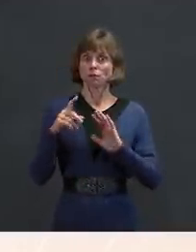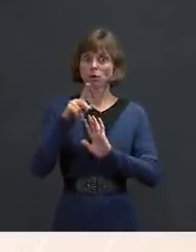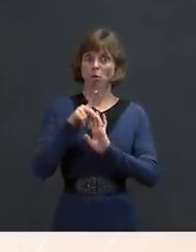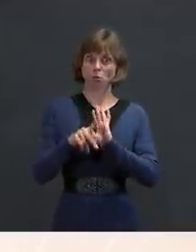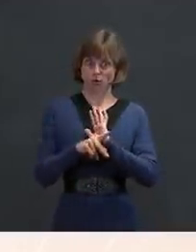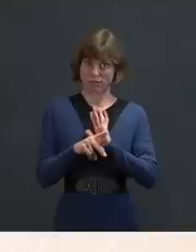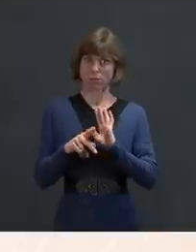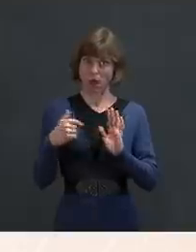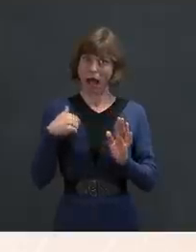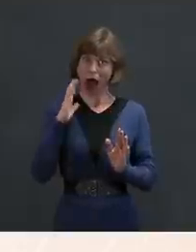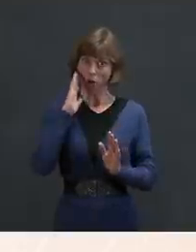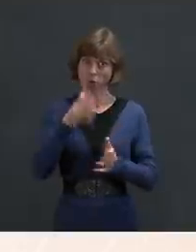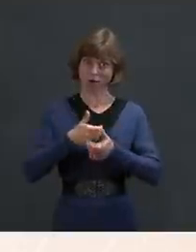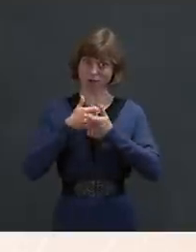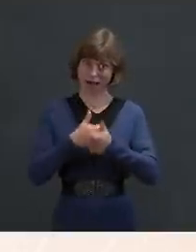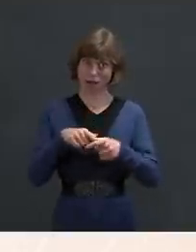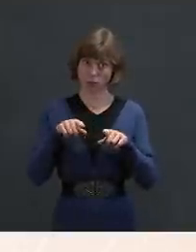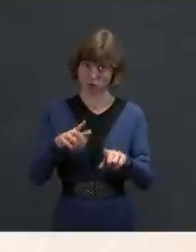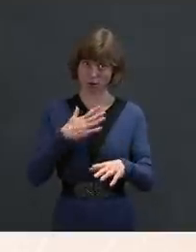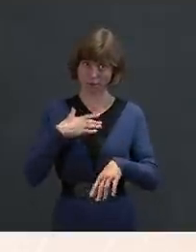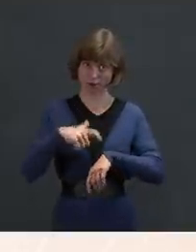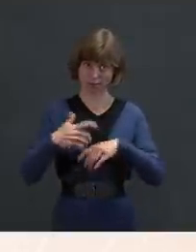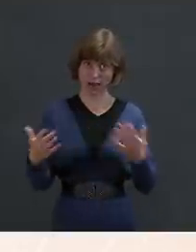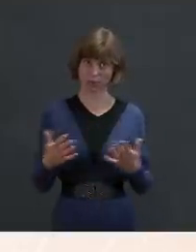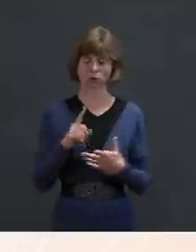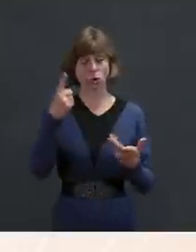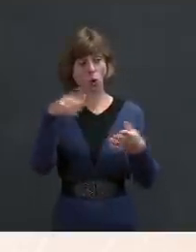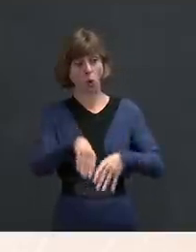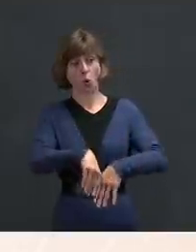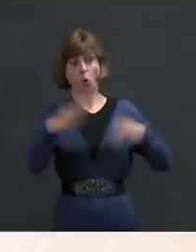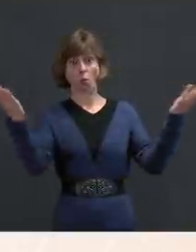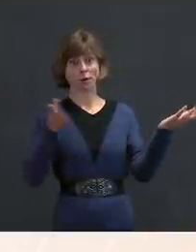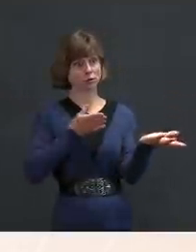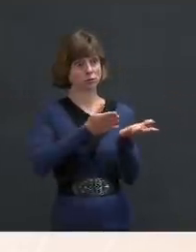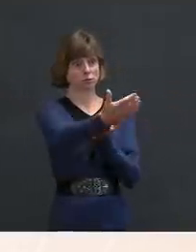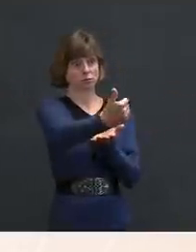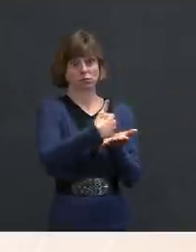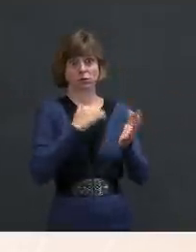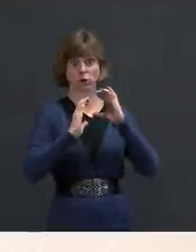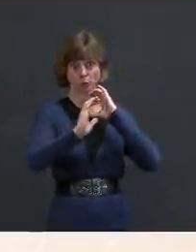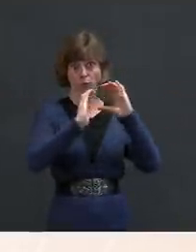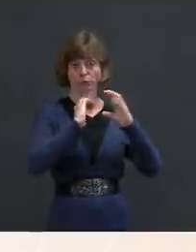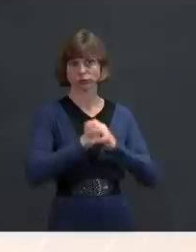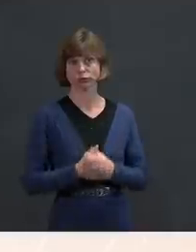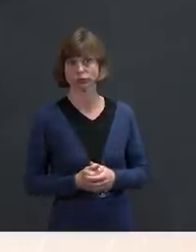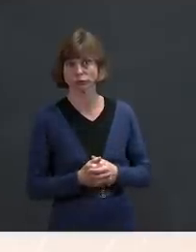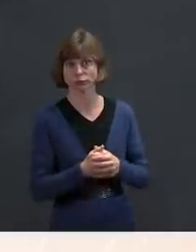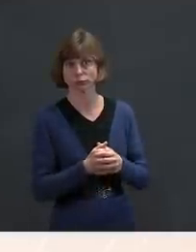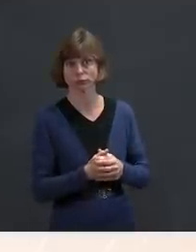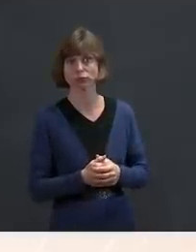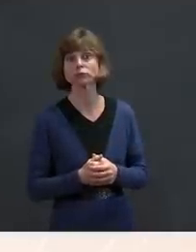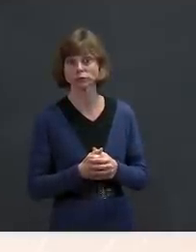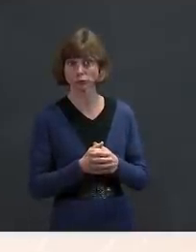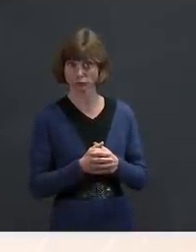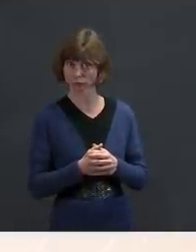throughout my tenure, and that's openness and transparency, and that includes the Fourth Estate.